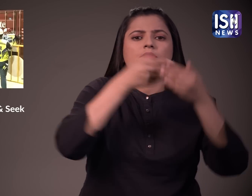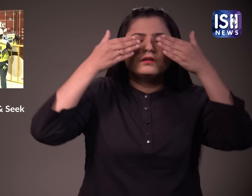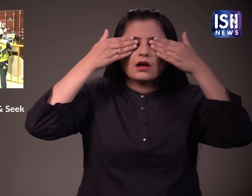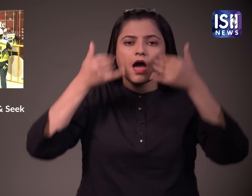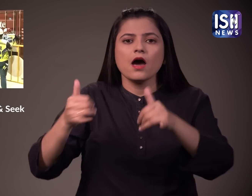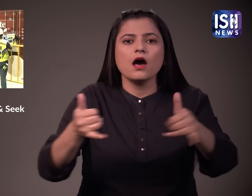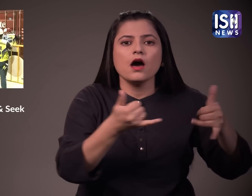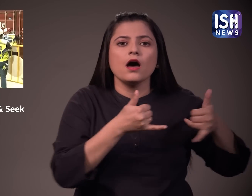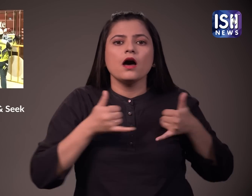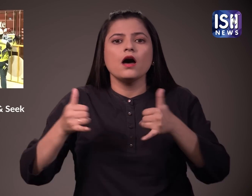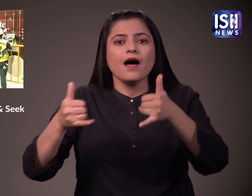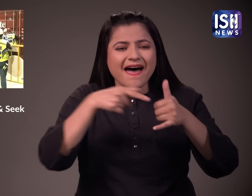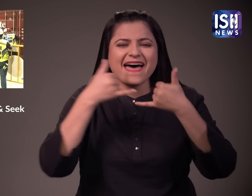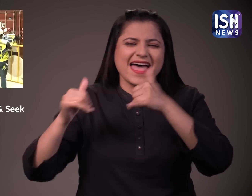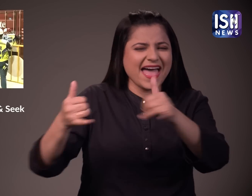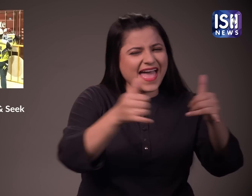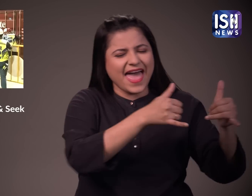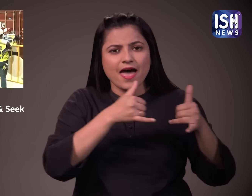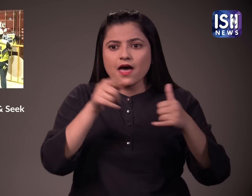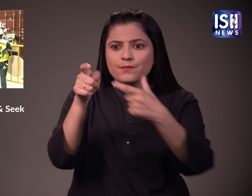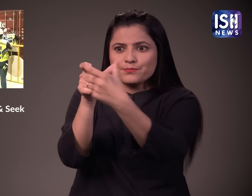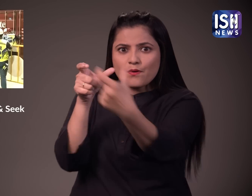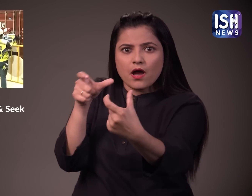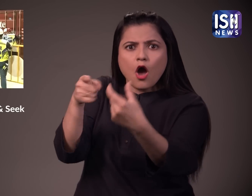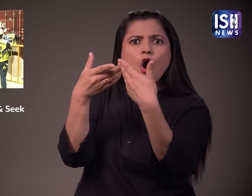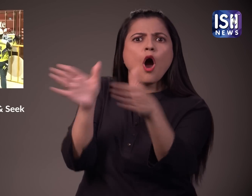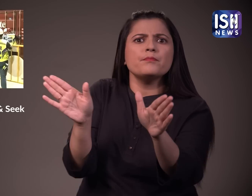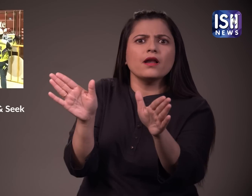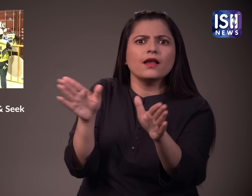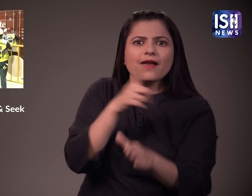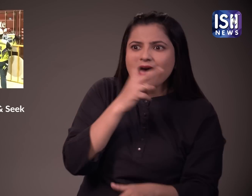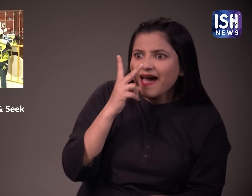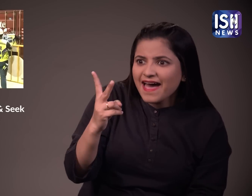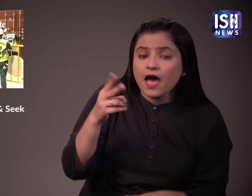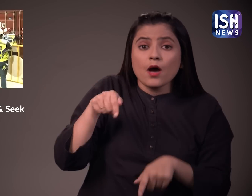Fahim was playing hide and seek when the saw the container open.